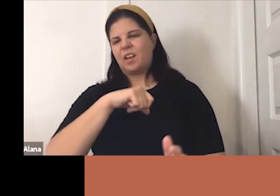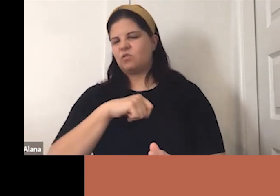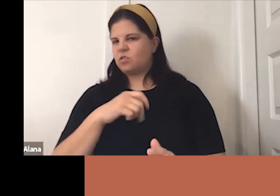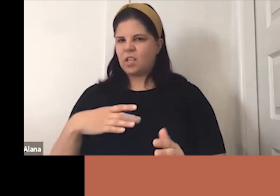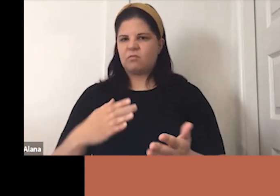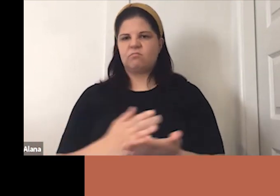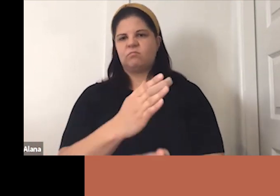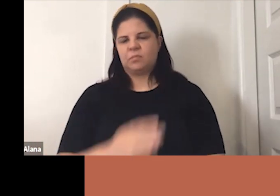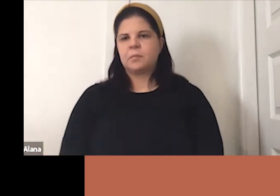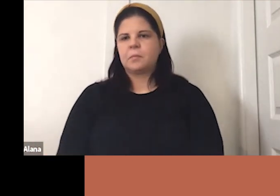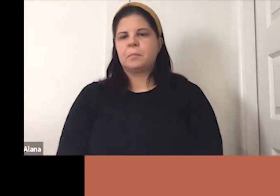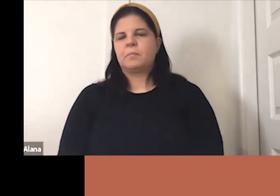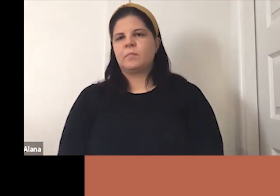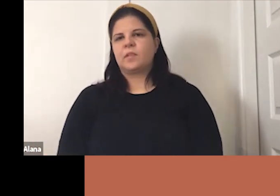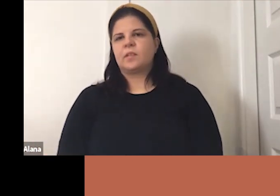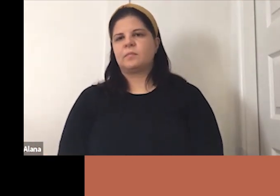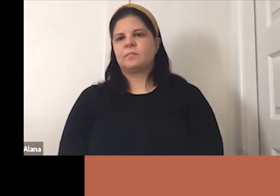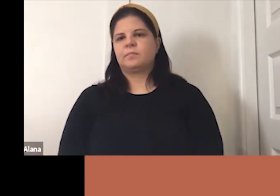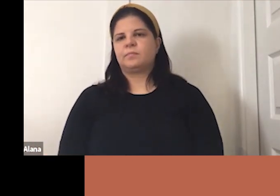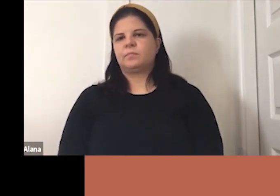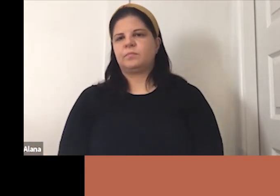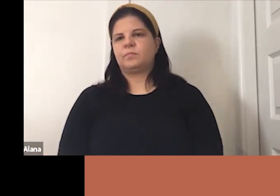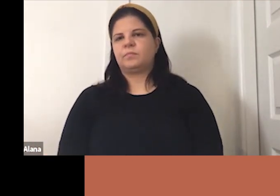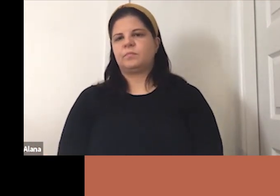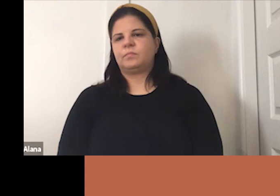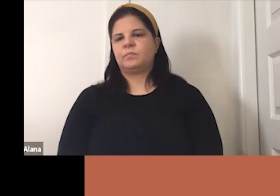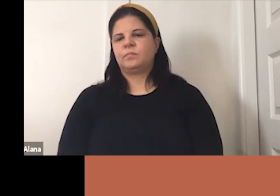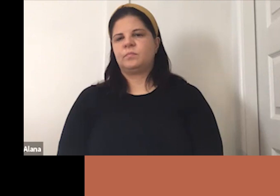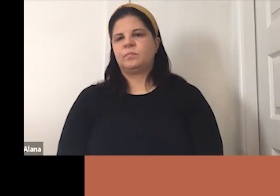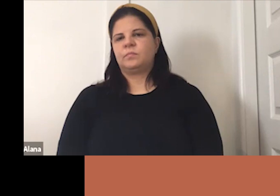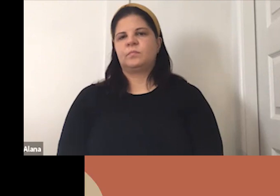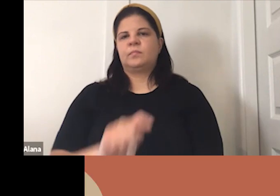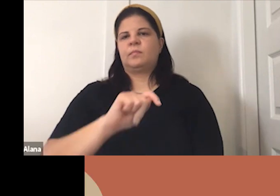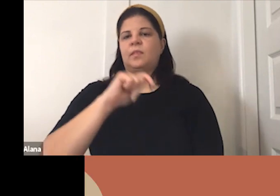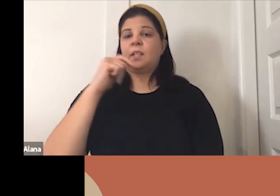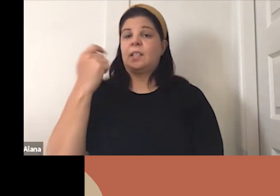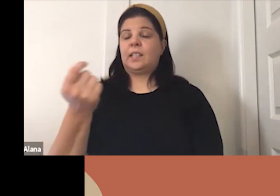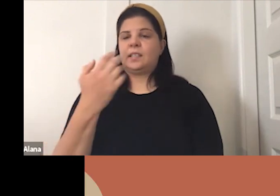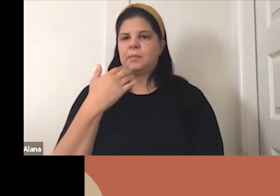So, if we could go on to the next slide.